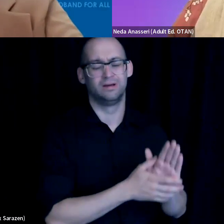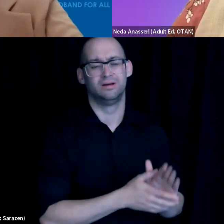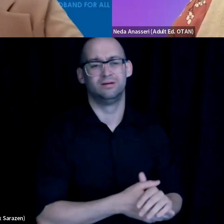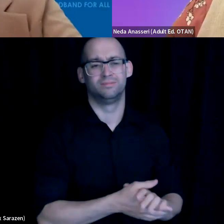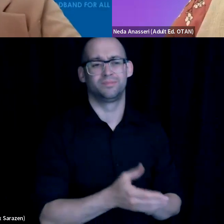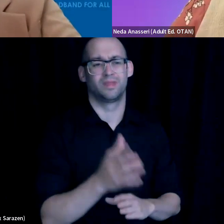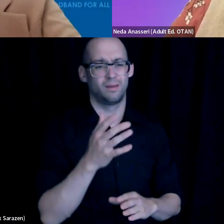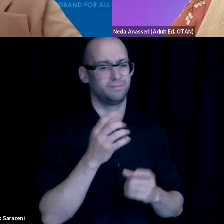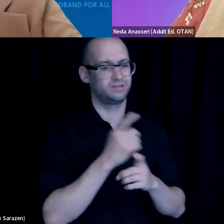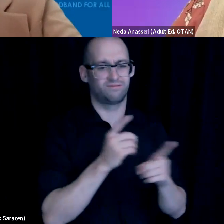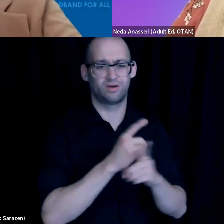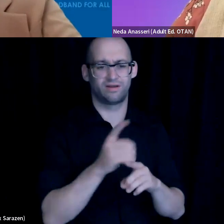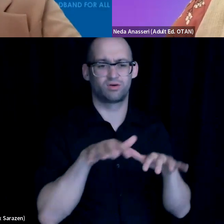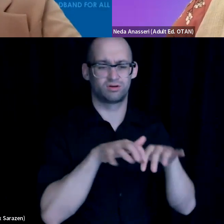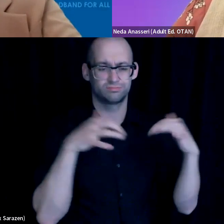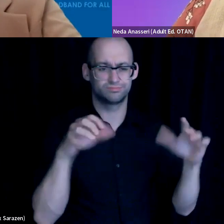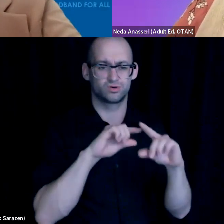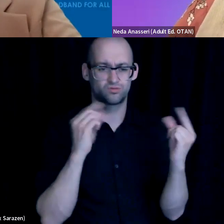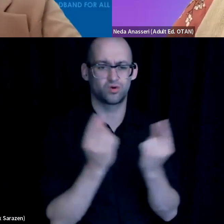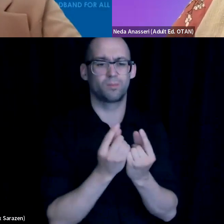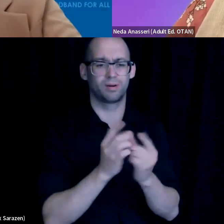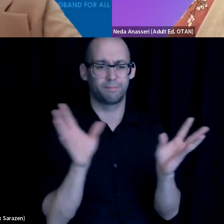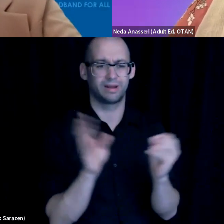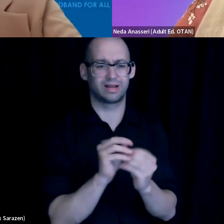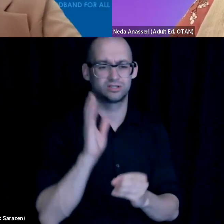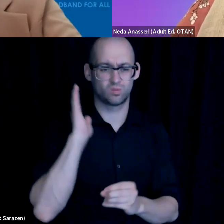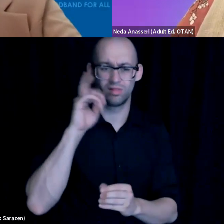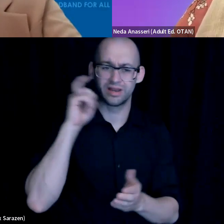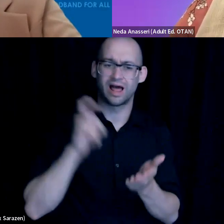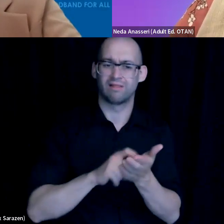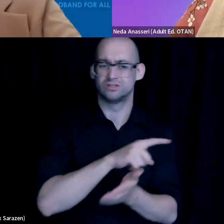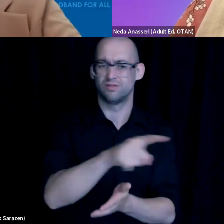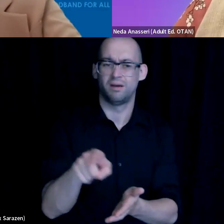along with our local California adult Education program conferences where we celebrate our